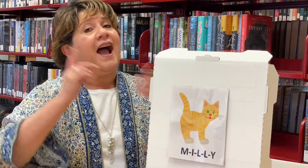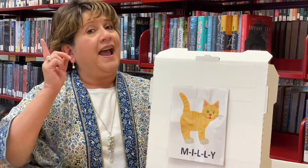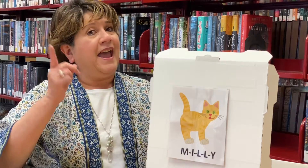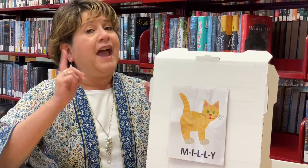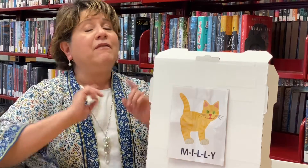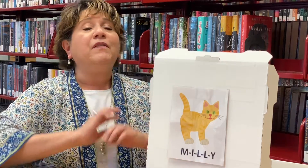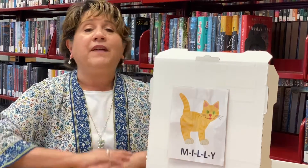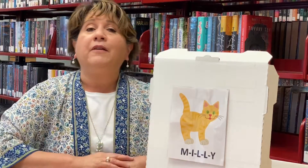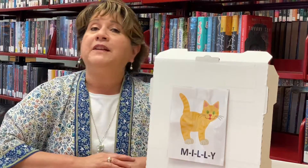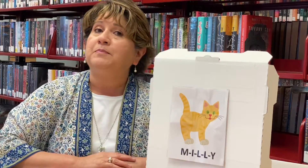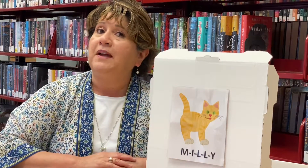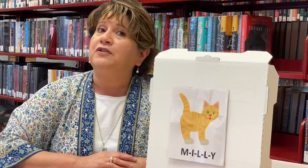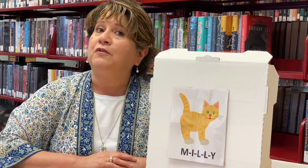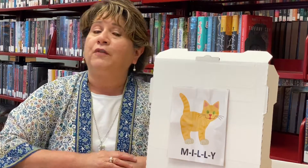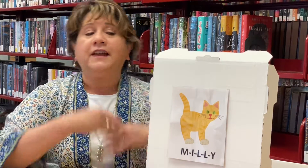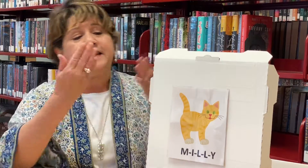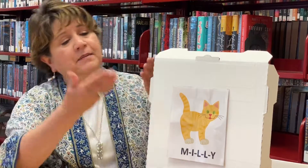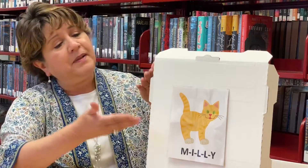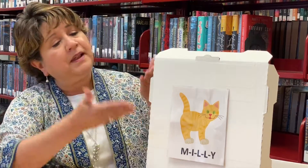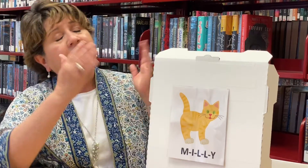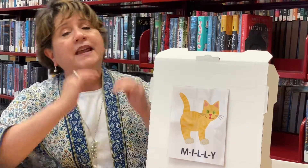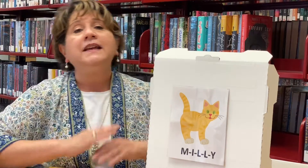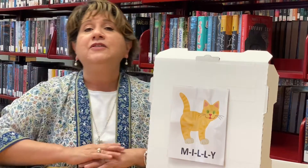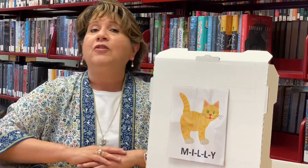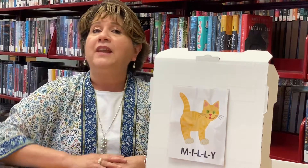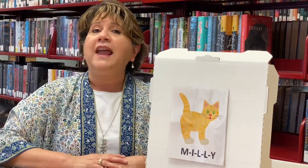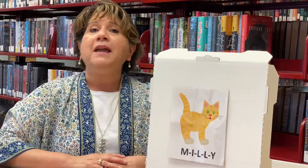I have a very special friend and Milly is her name-o